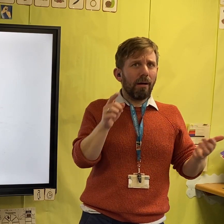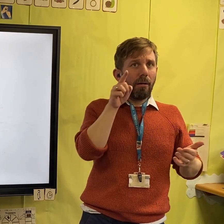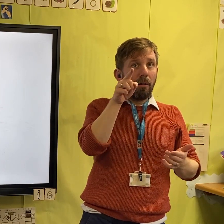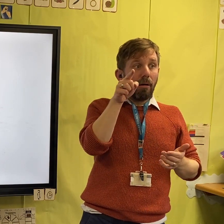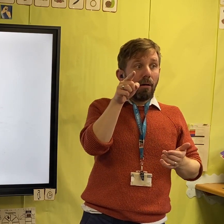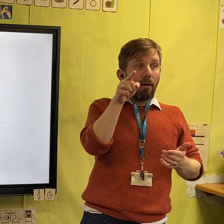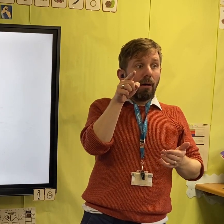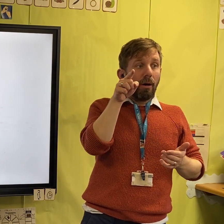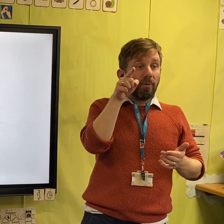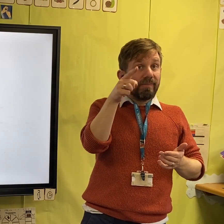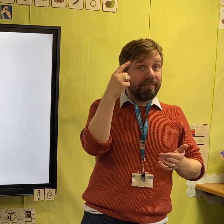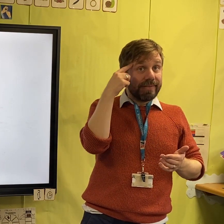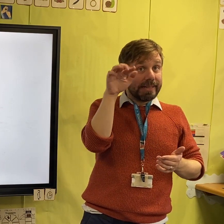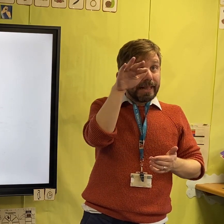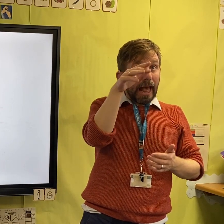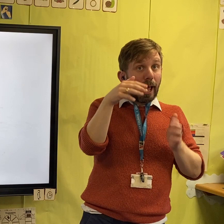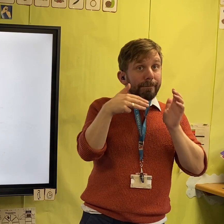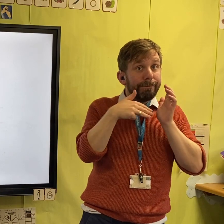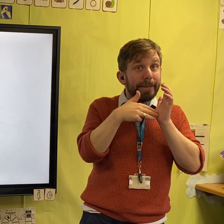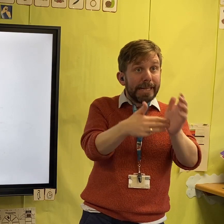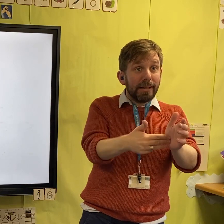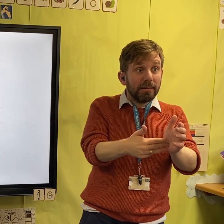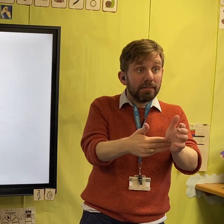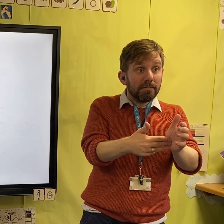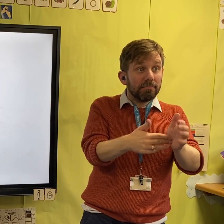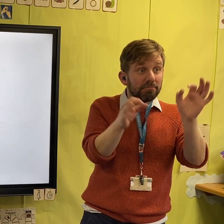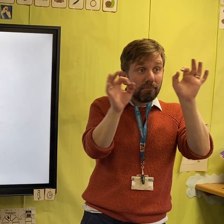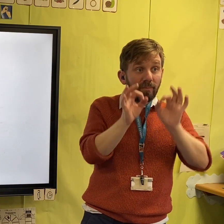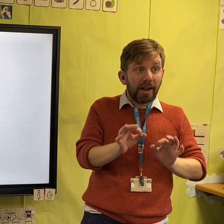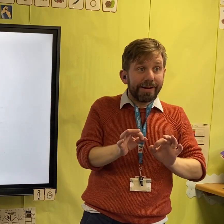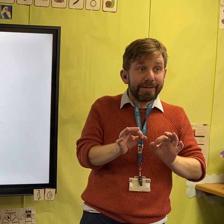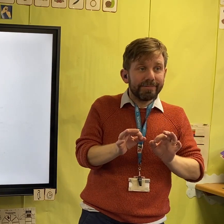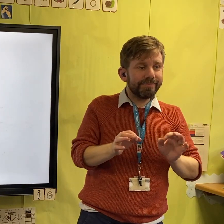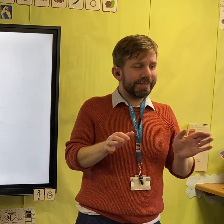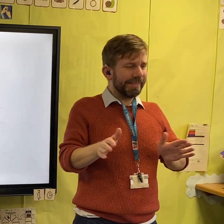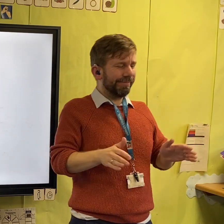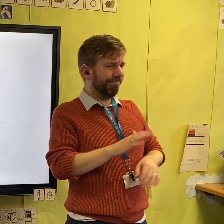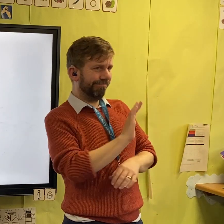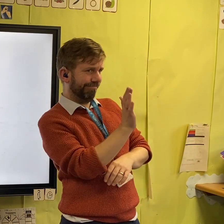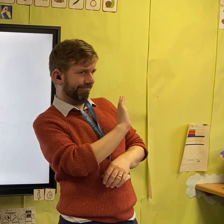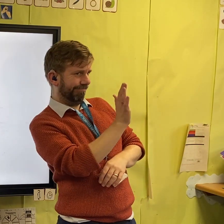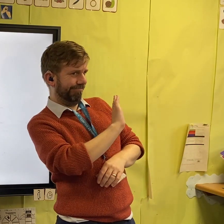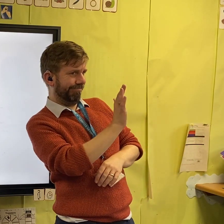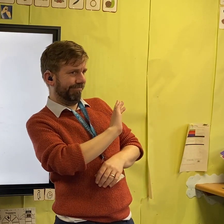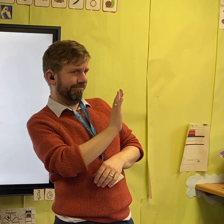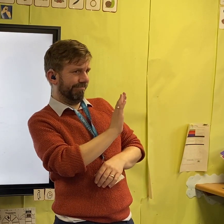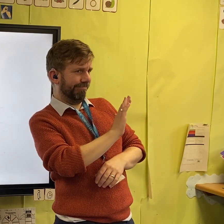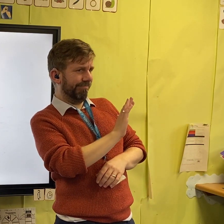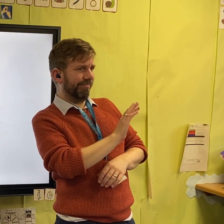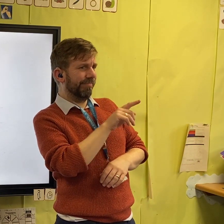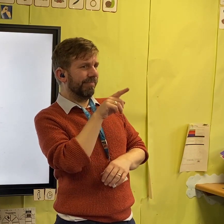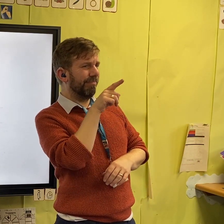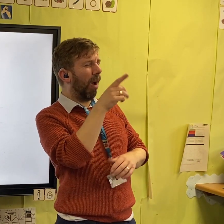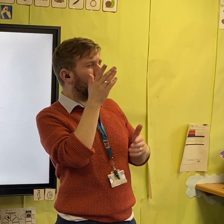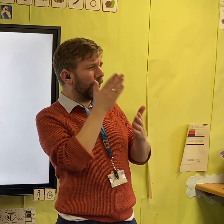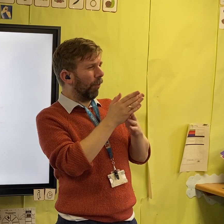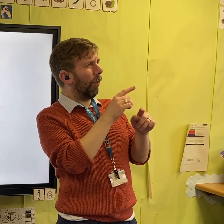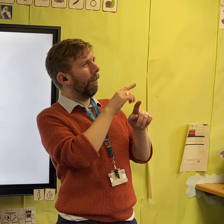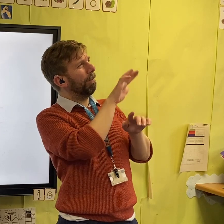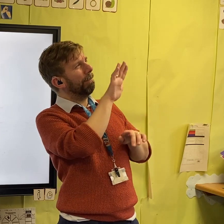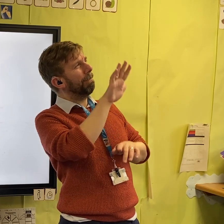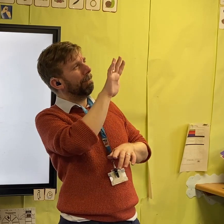much much more than 10, do you think there are a million there? No said the Seal Cub but I'm